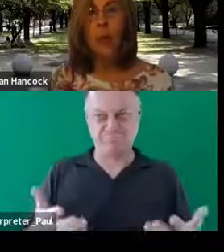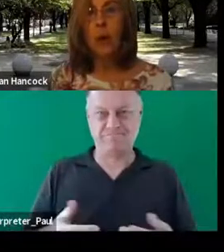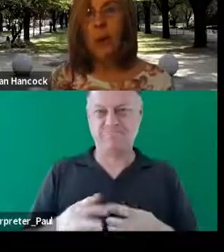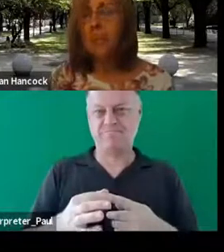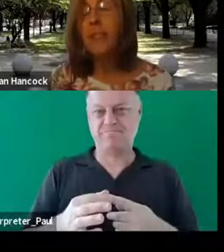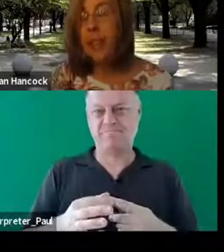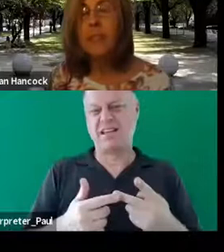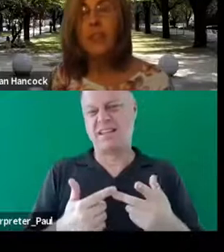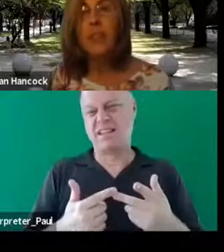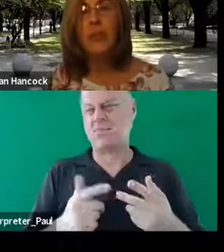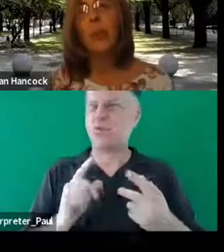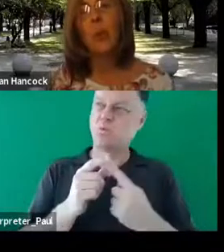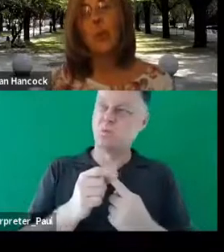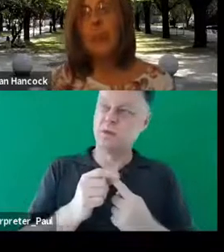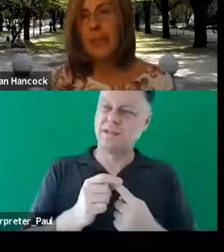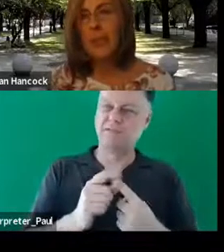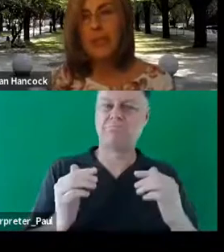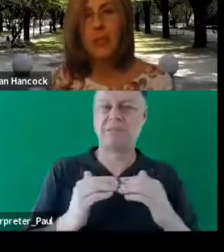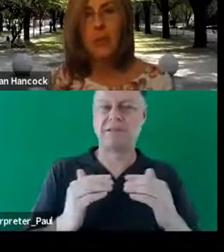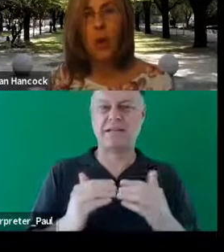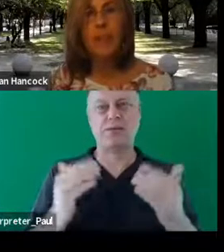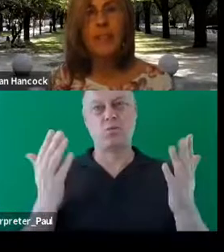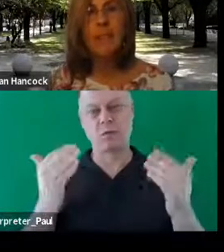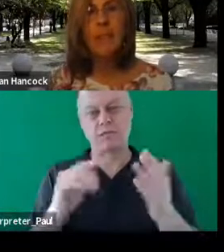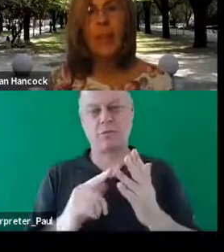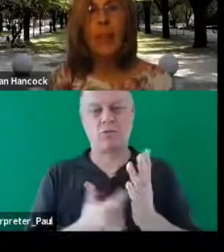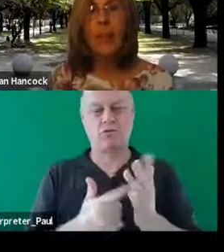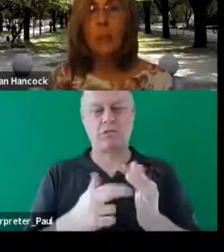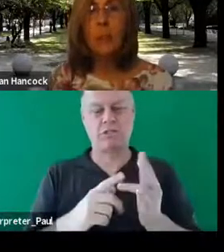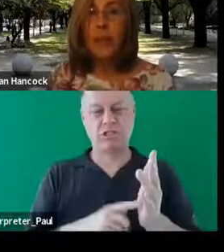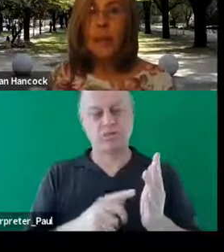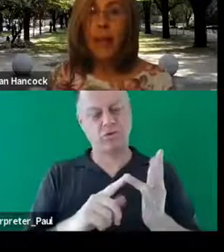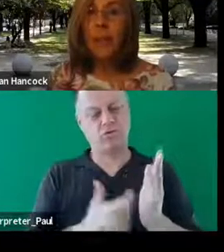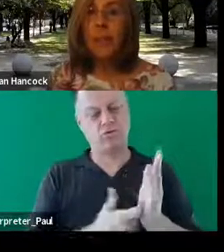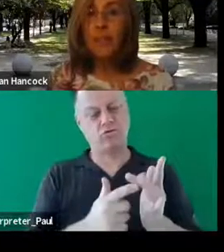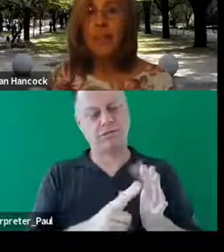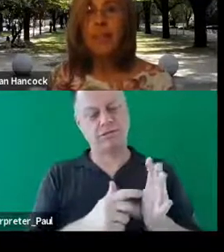other than the usual welcomes at the residential colleges. The brothers had been living in another